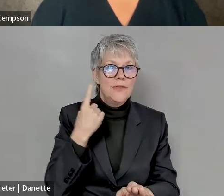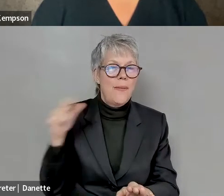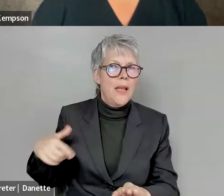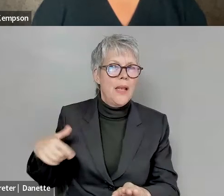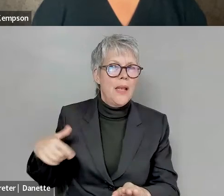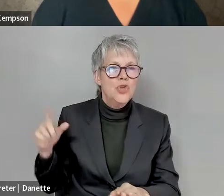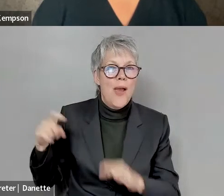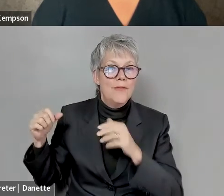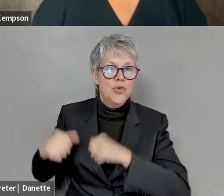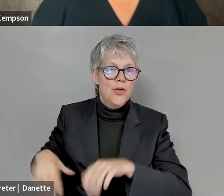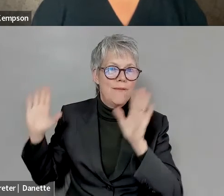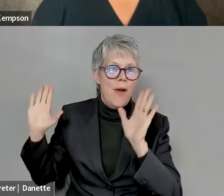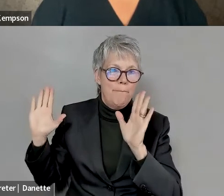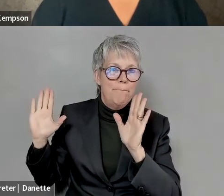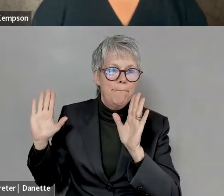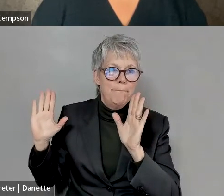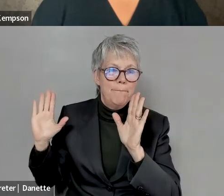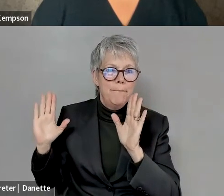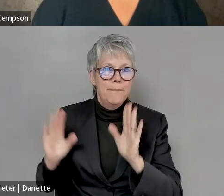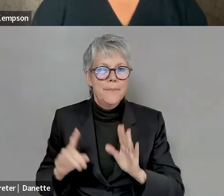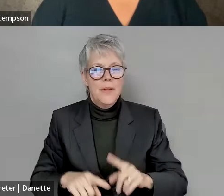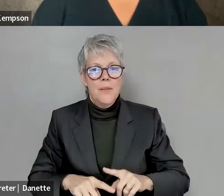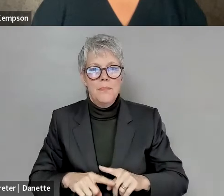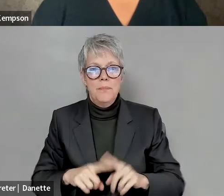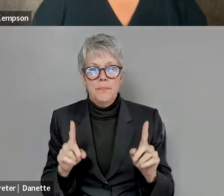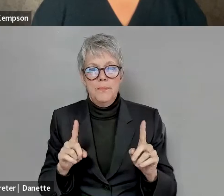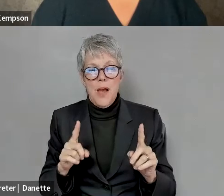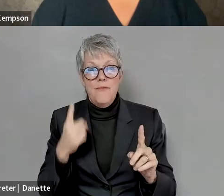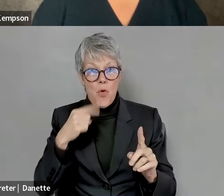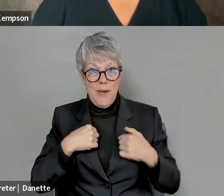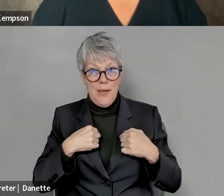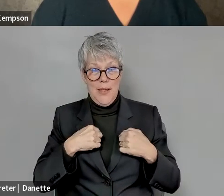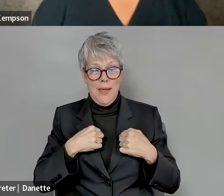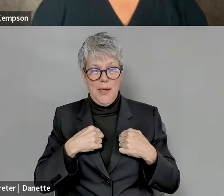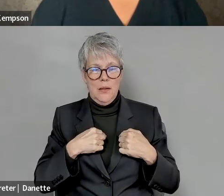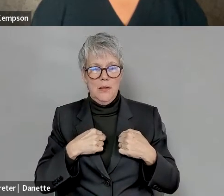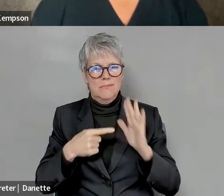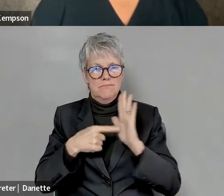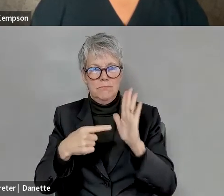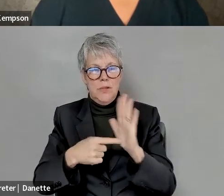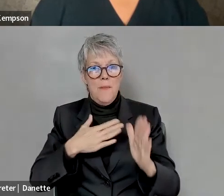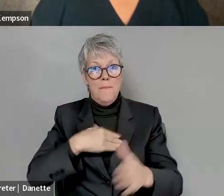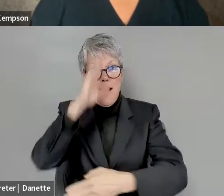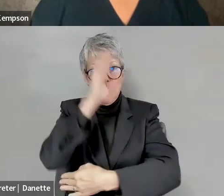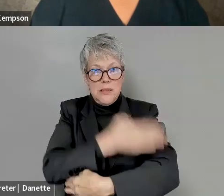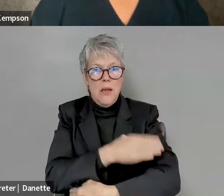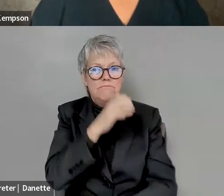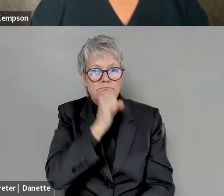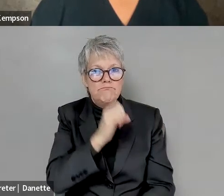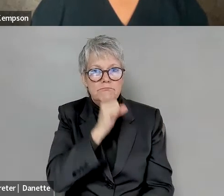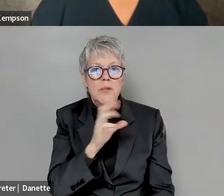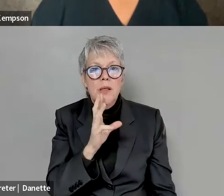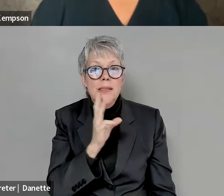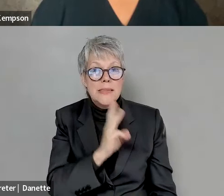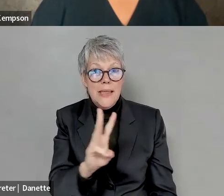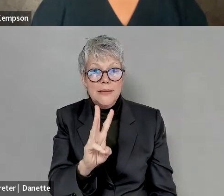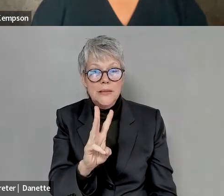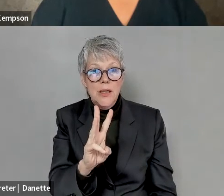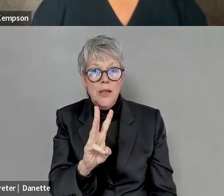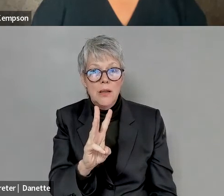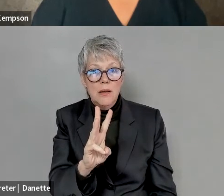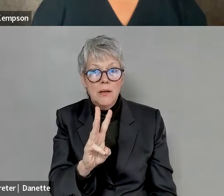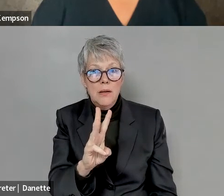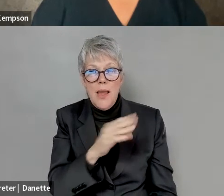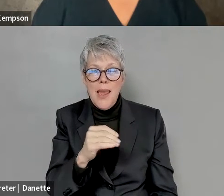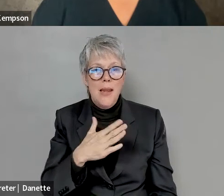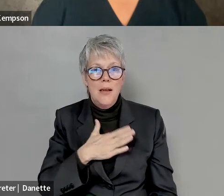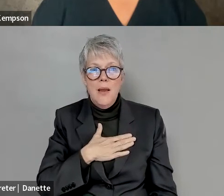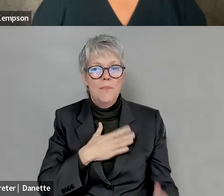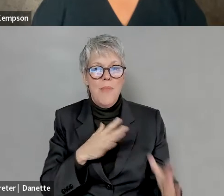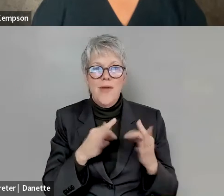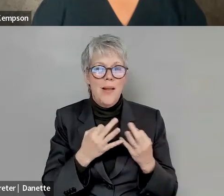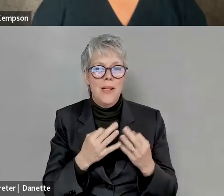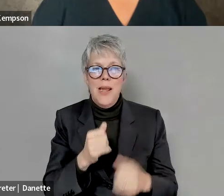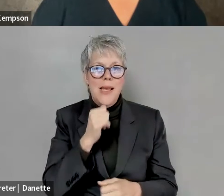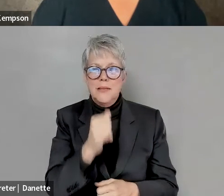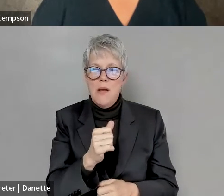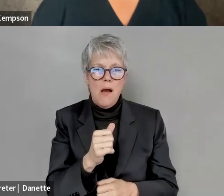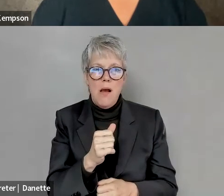Michael Smith: and the like. My son is six years old now, and my family's not even taking a personal vacation since he was born. So it's